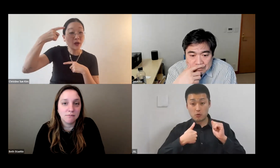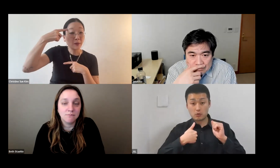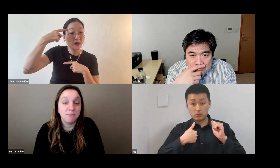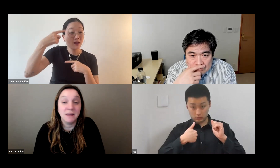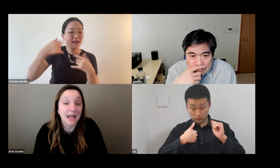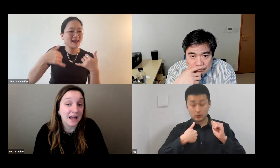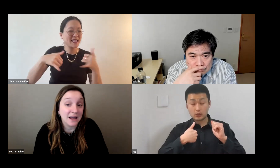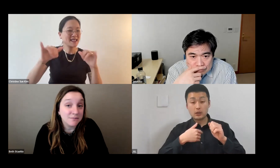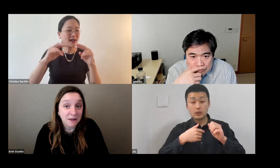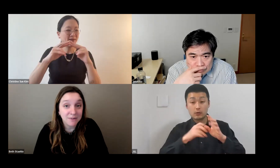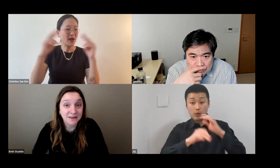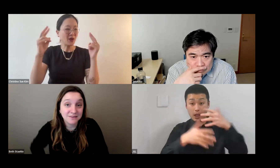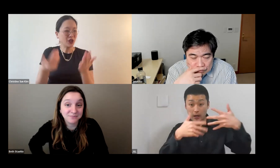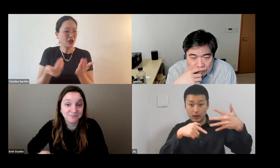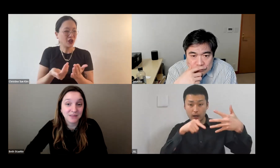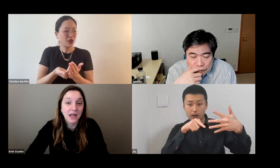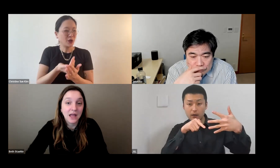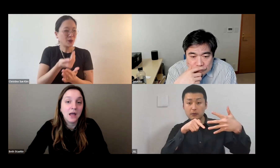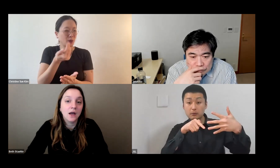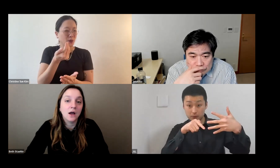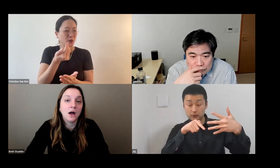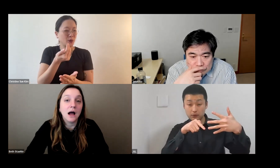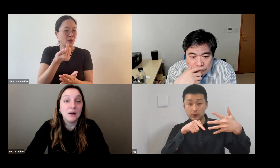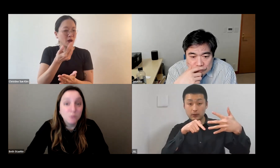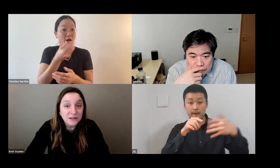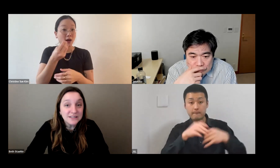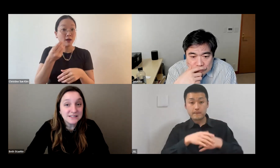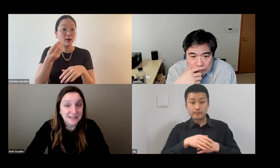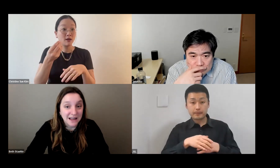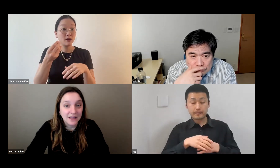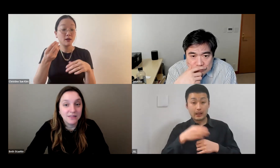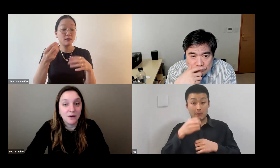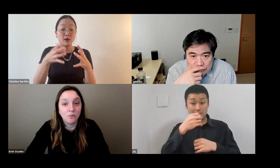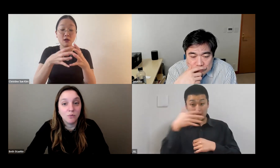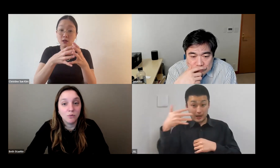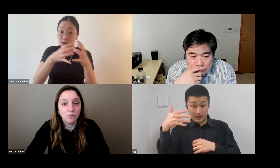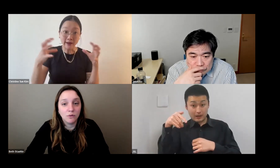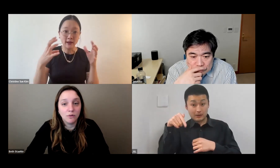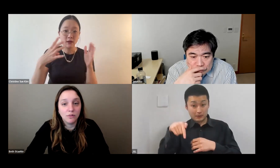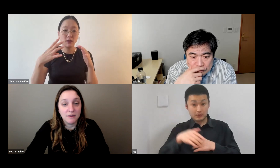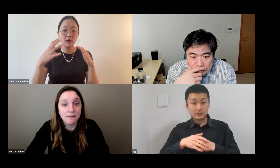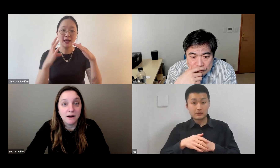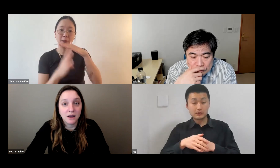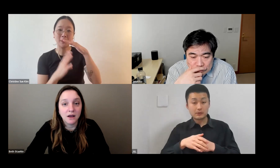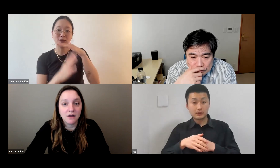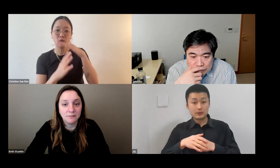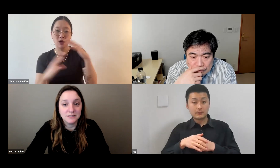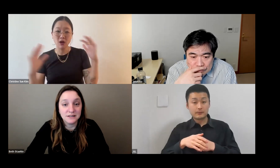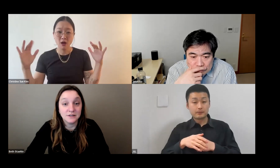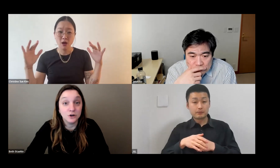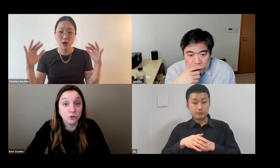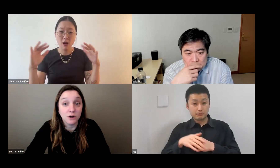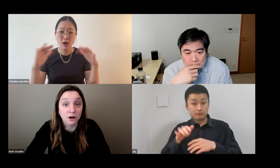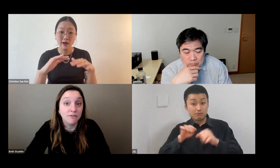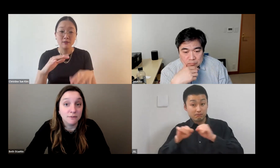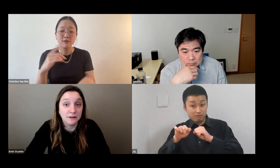being ahead. Maybe I will say that the American government is a newer government.